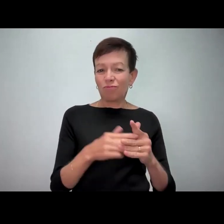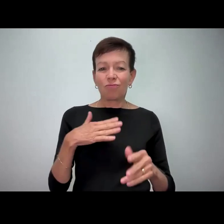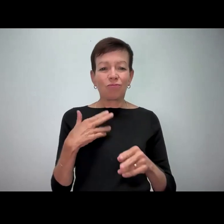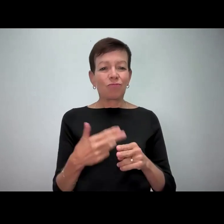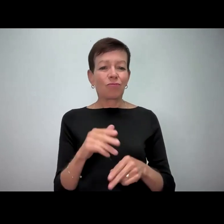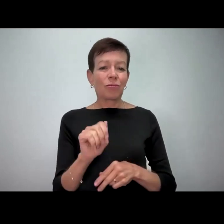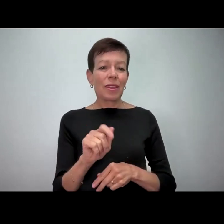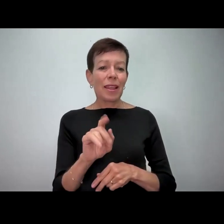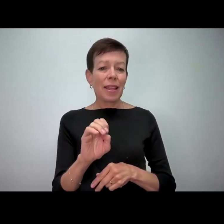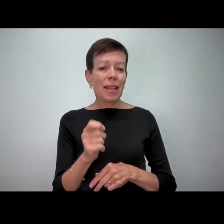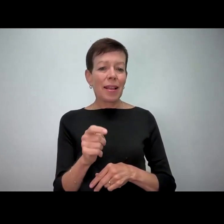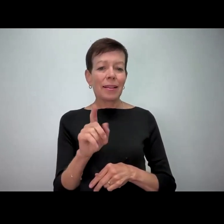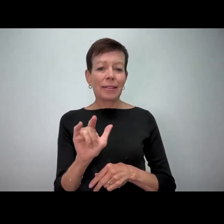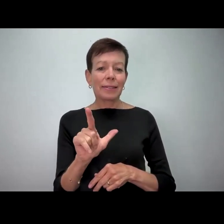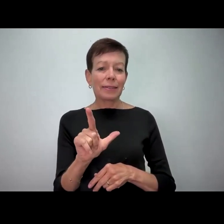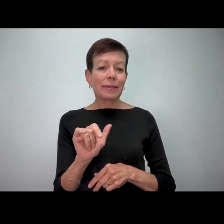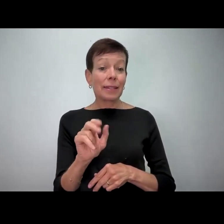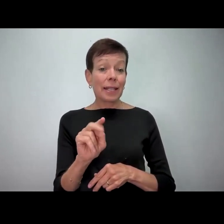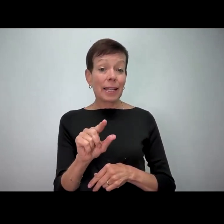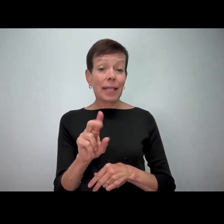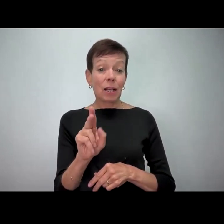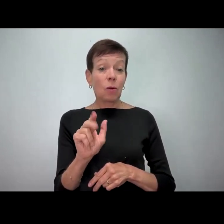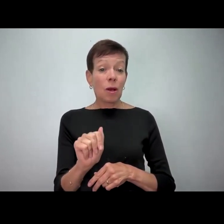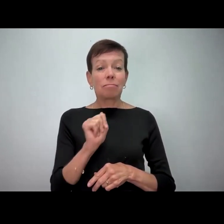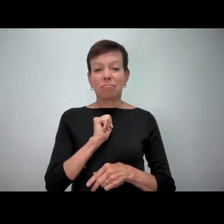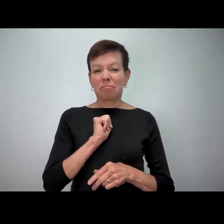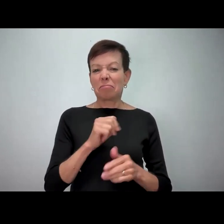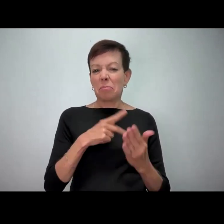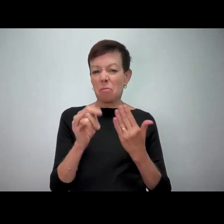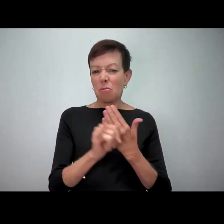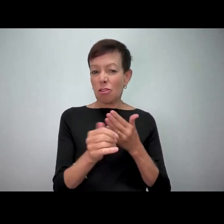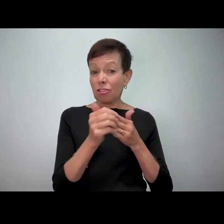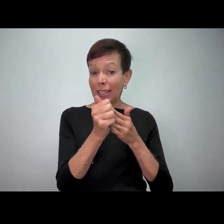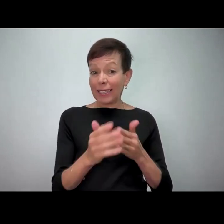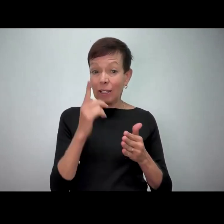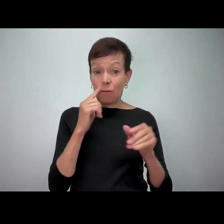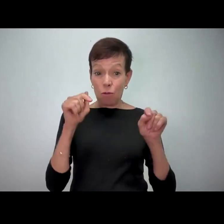I am the project lead for the community-run public art microgrant, and I will be the person